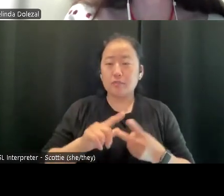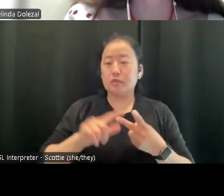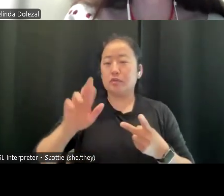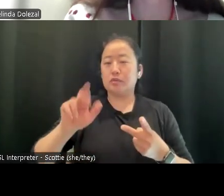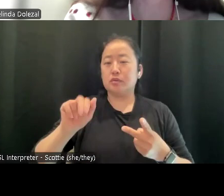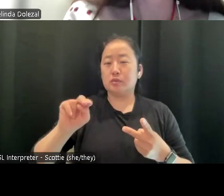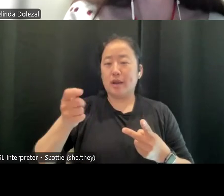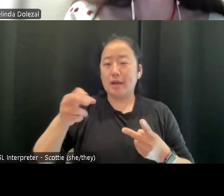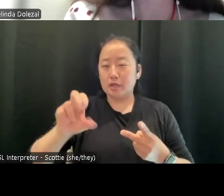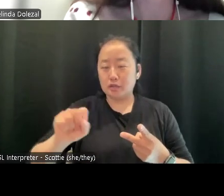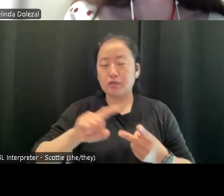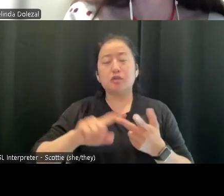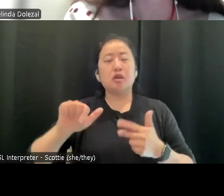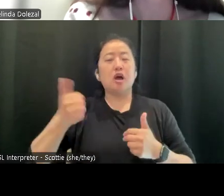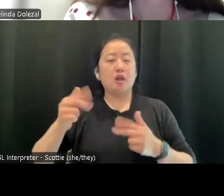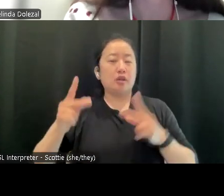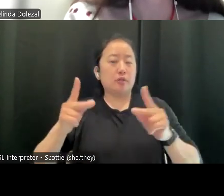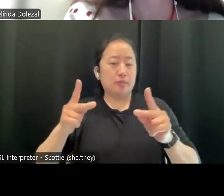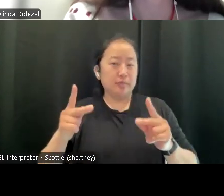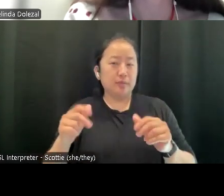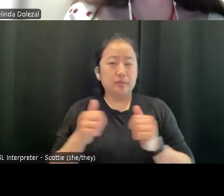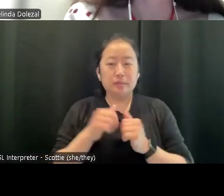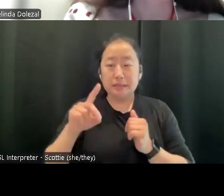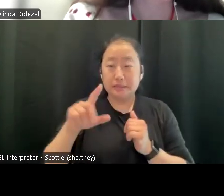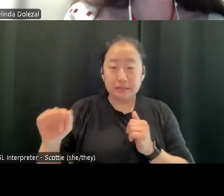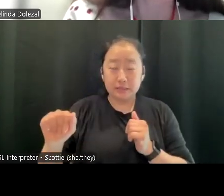disabilities helping them remain active and productive in their professions.